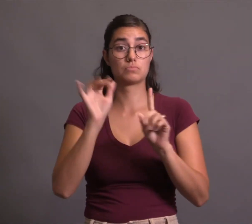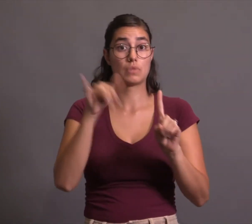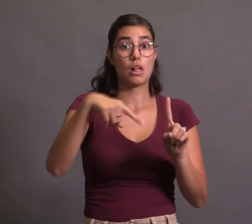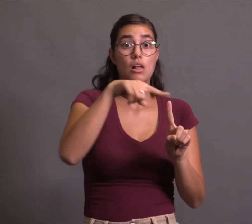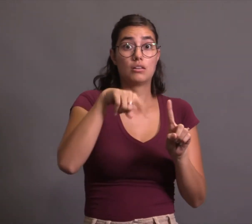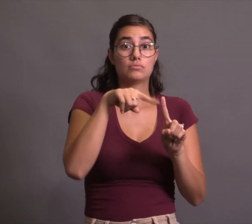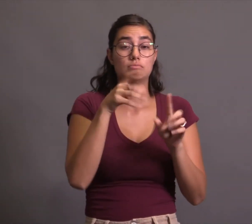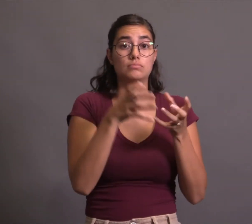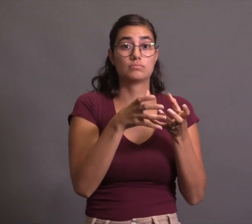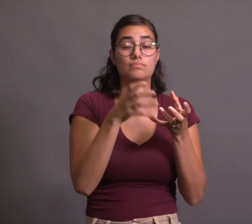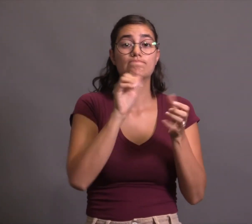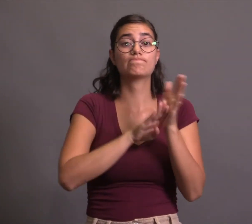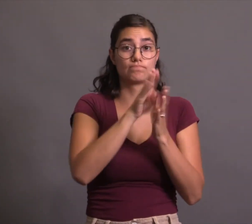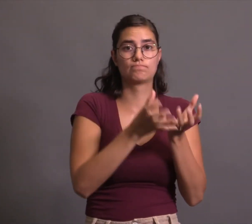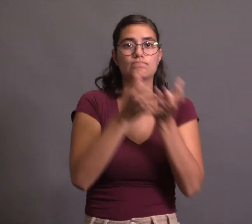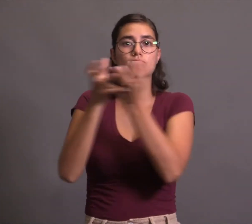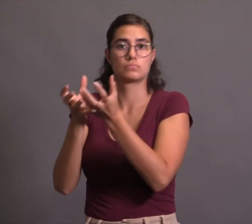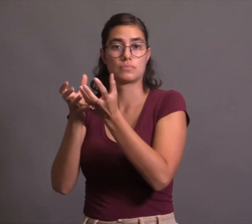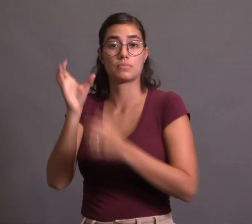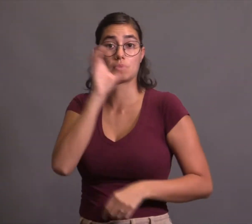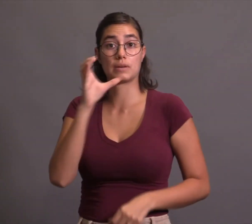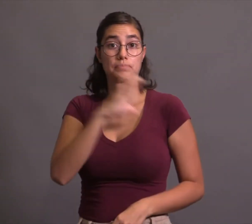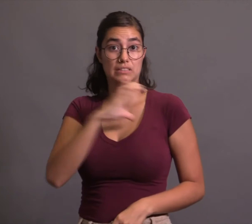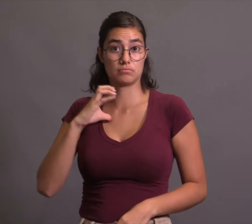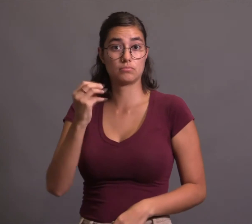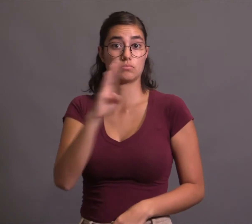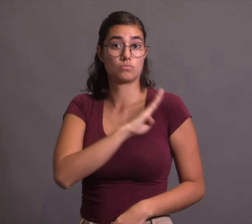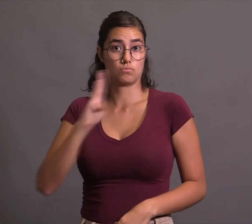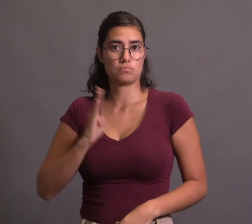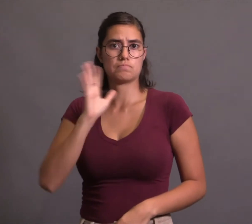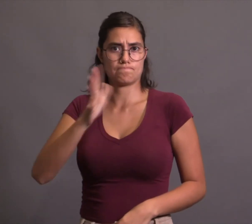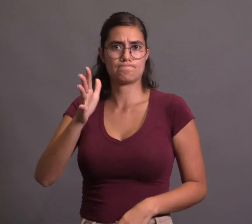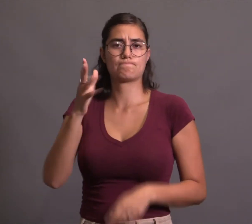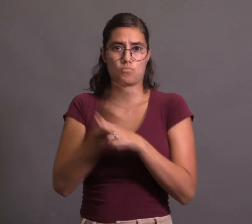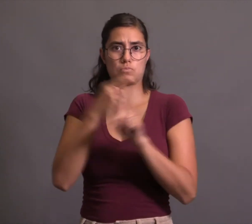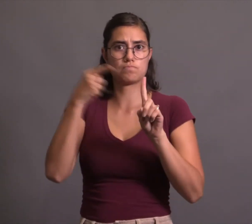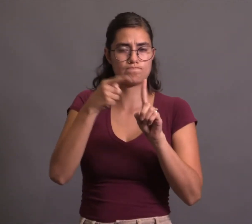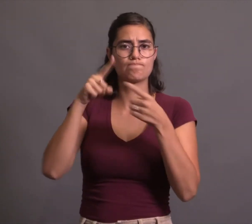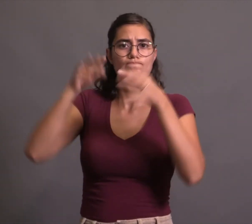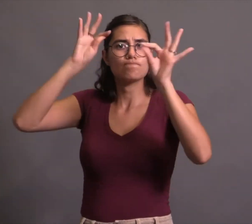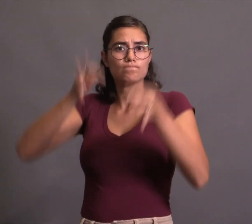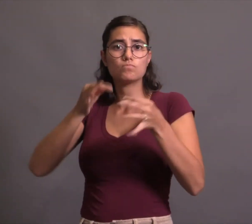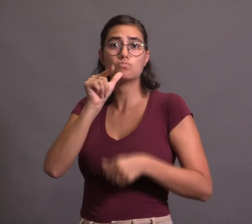The search committee and Board will use the leader profile to determine who to select as the candidates,